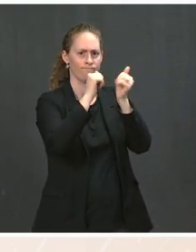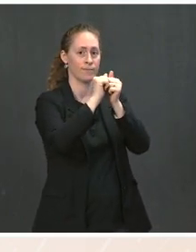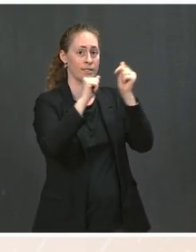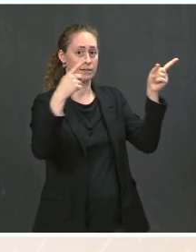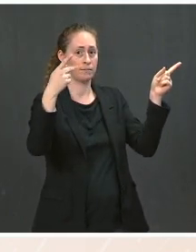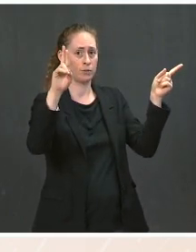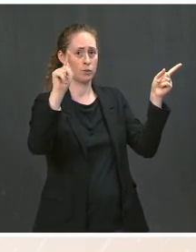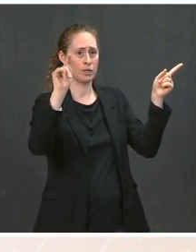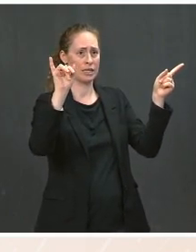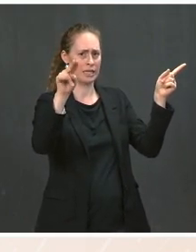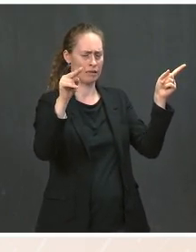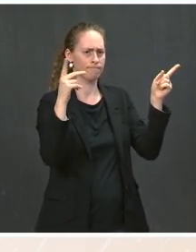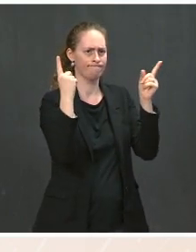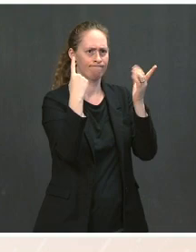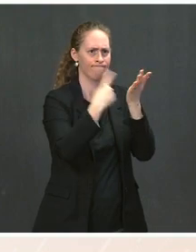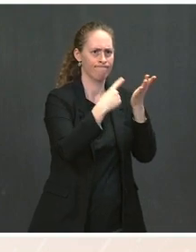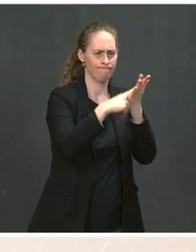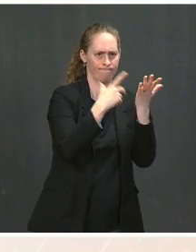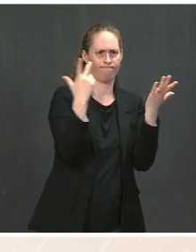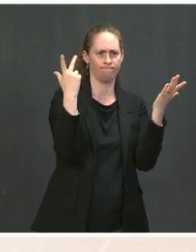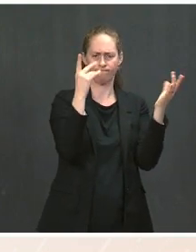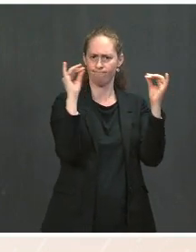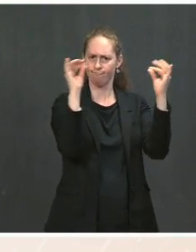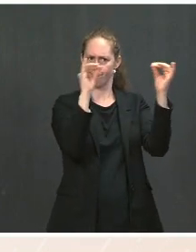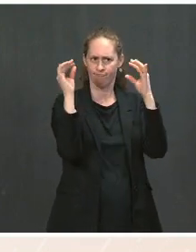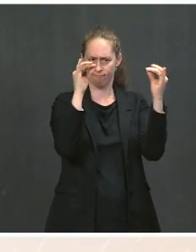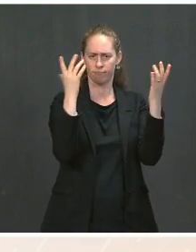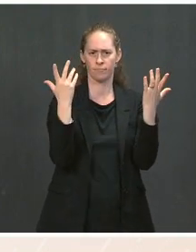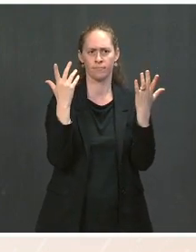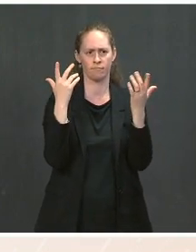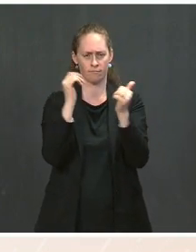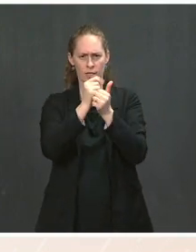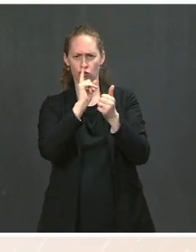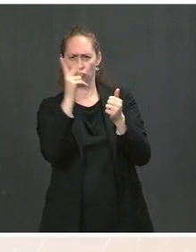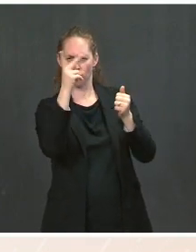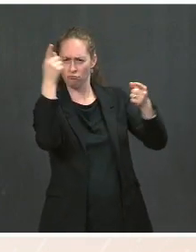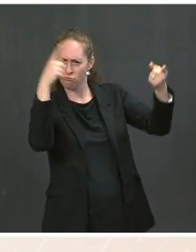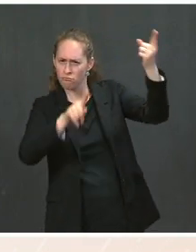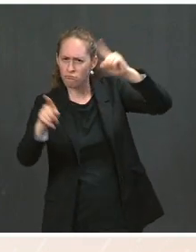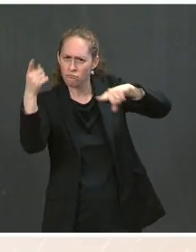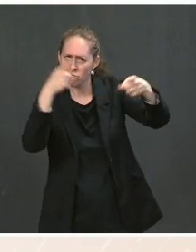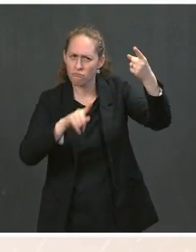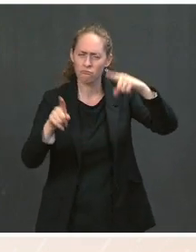that they have a discussion about areas of mutual agreement, whether that is, you know,